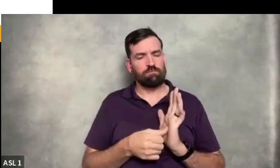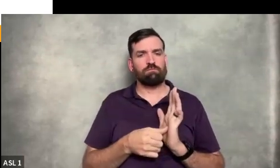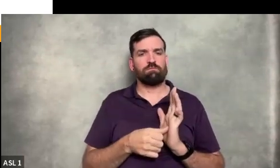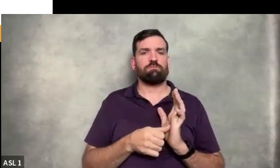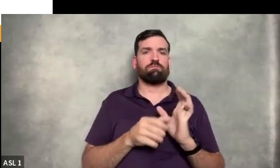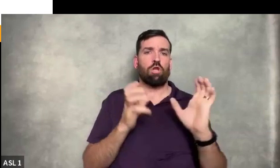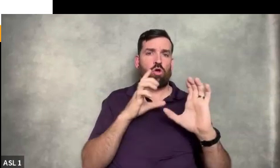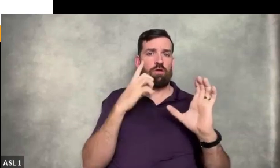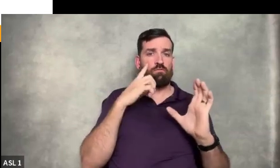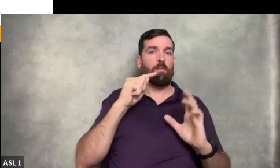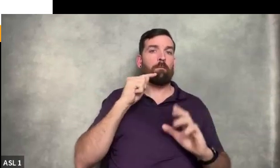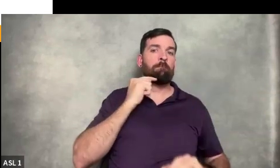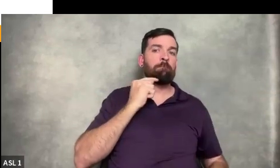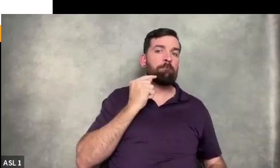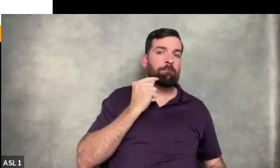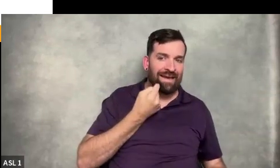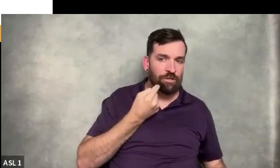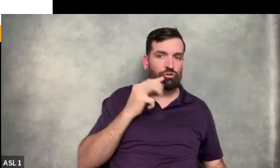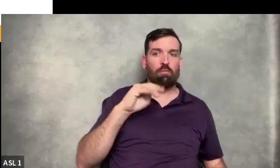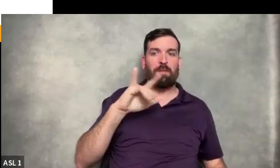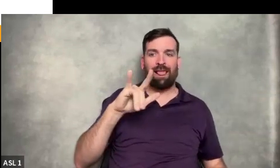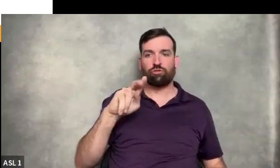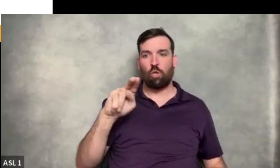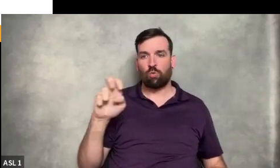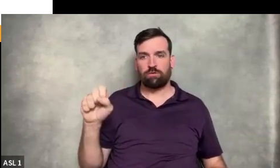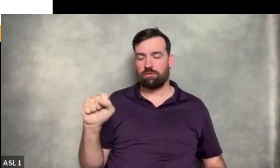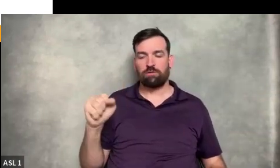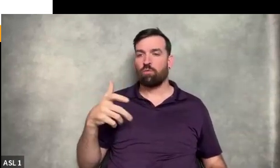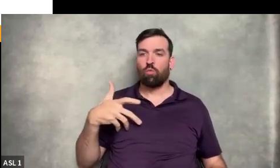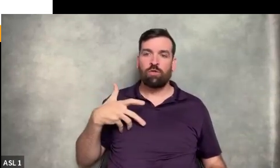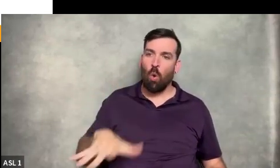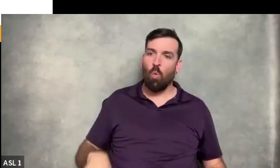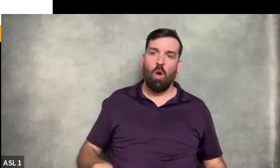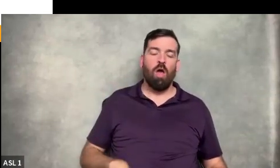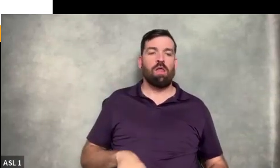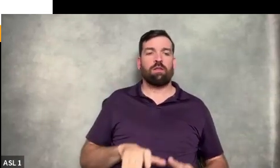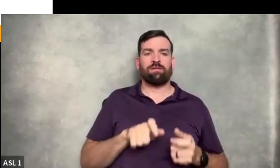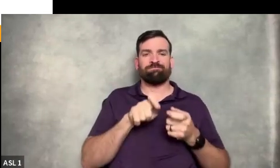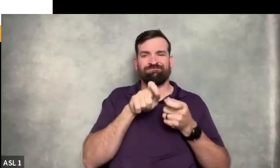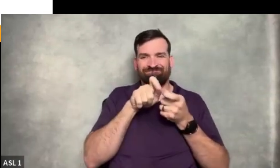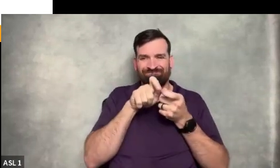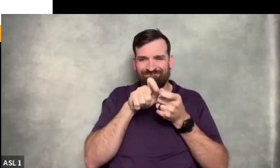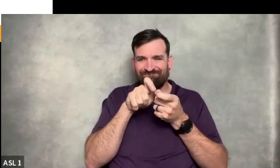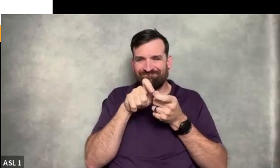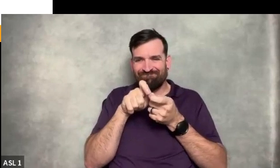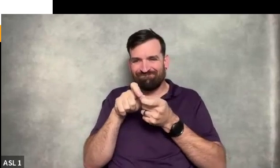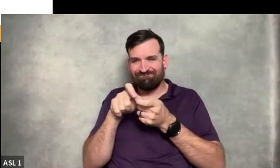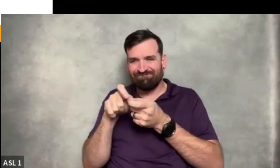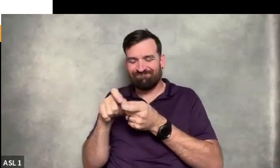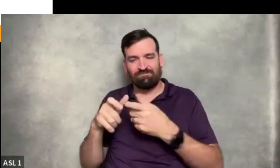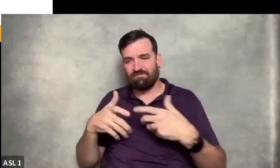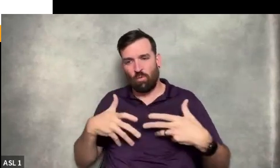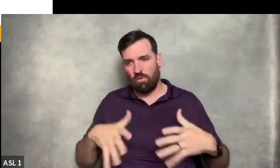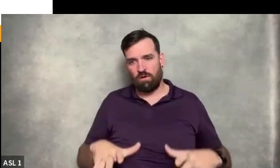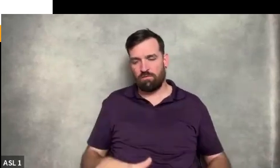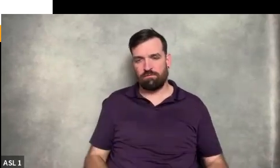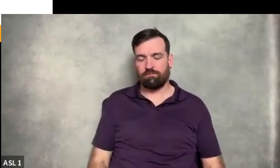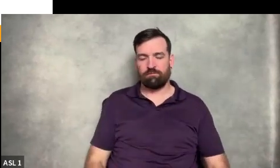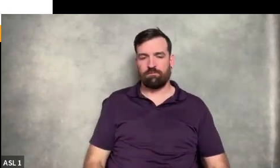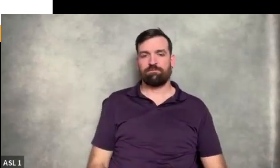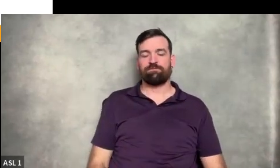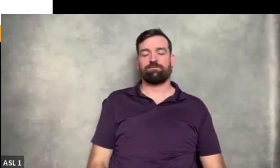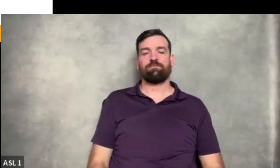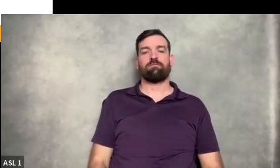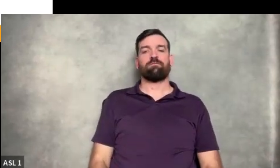major milestone steps here. We do not want to get into the weeds with you. So, there will be many